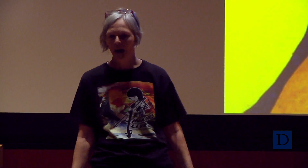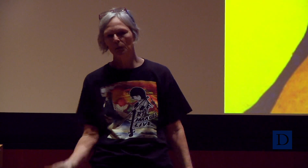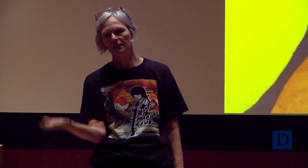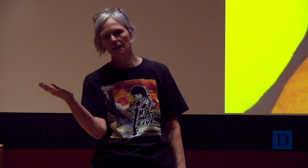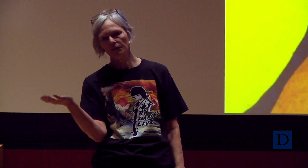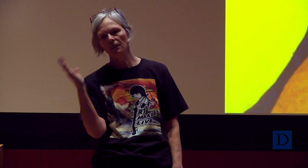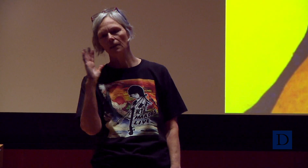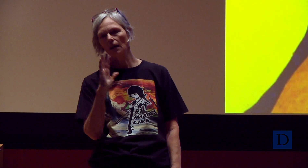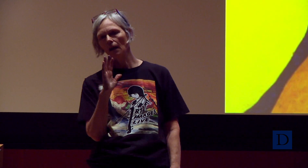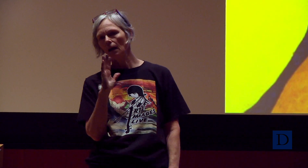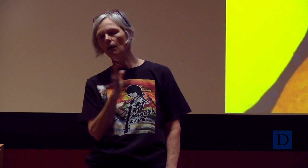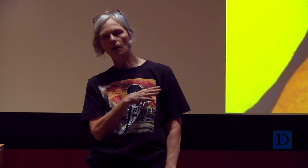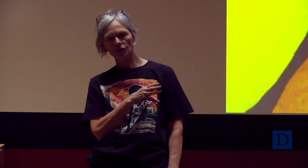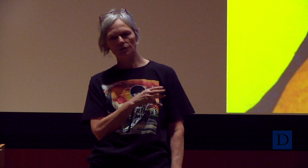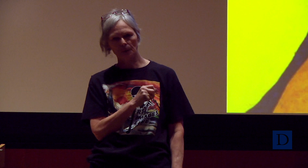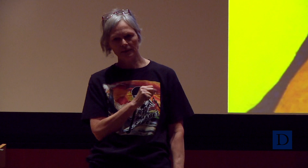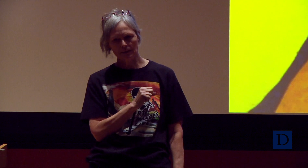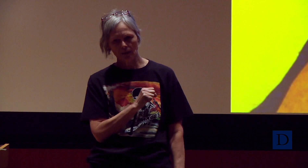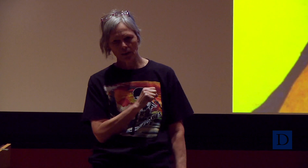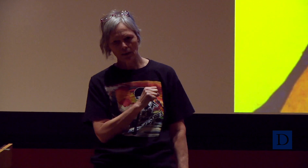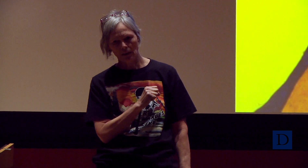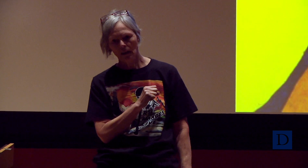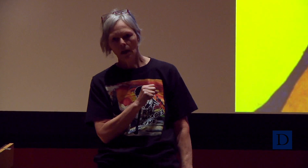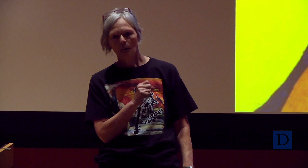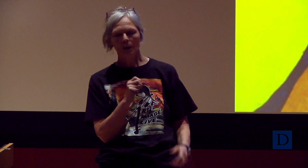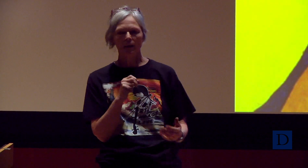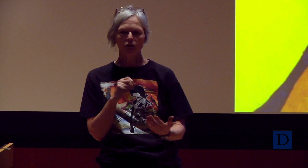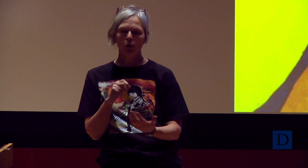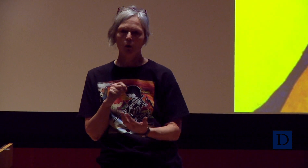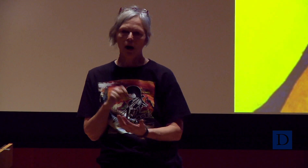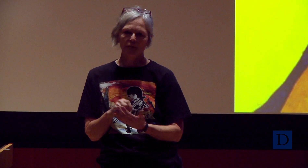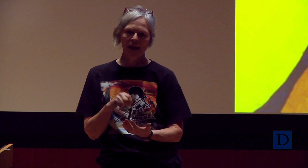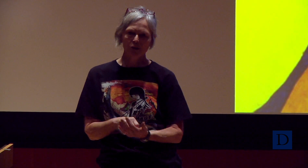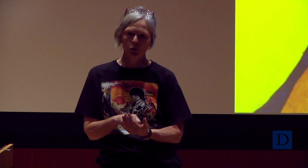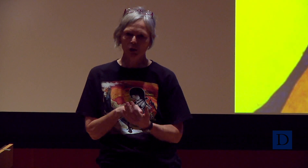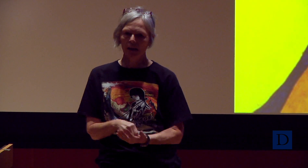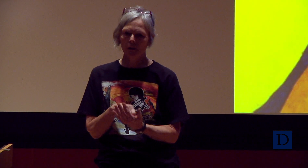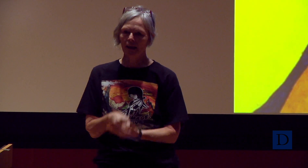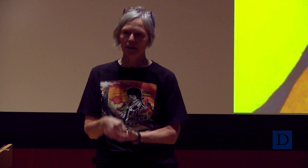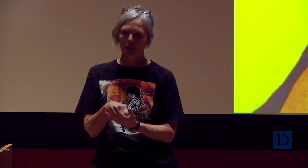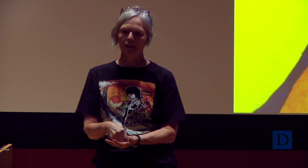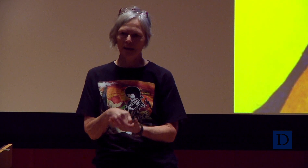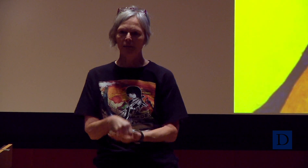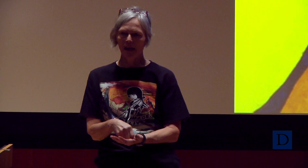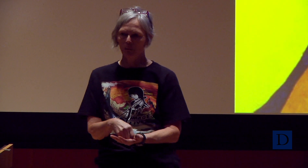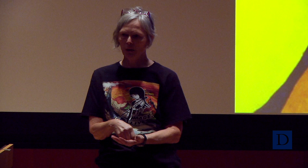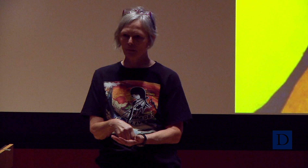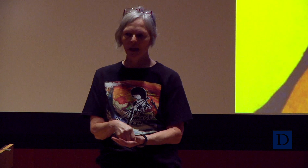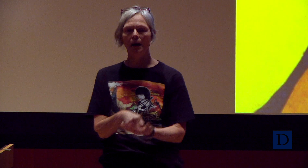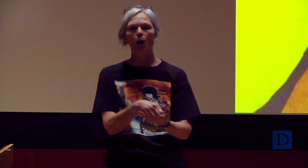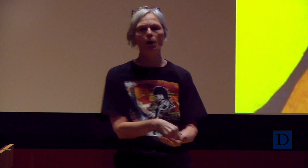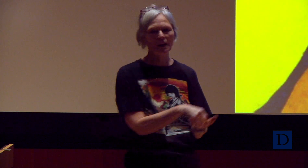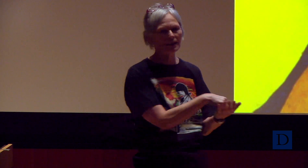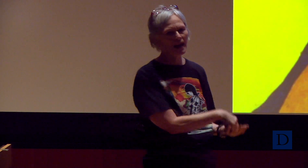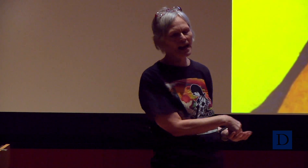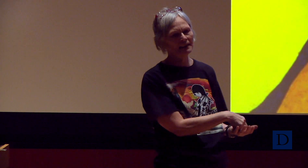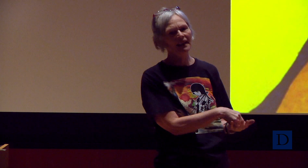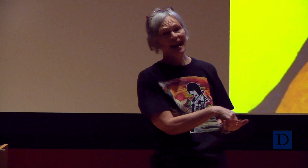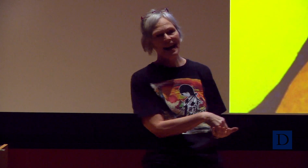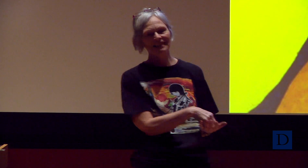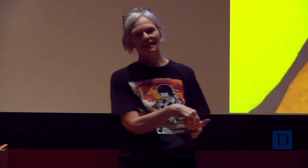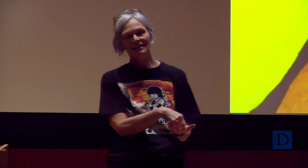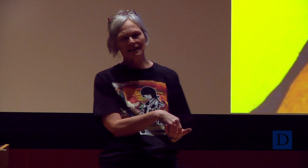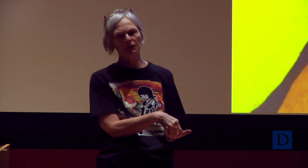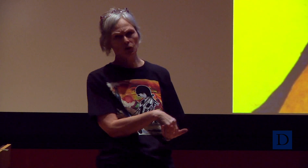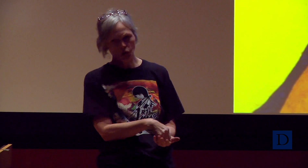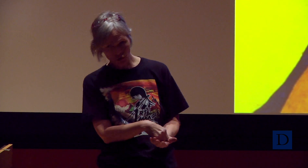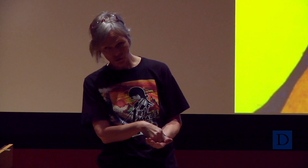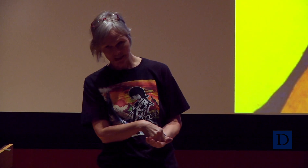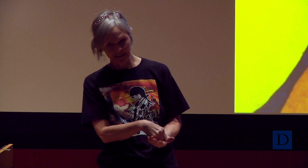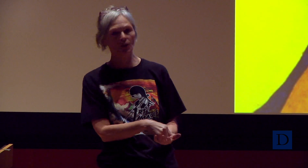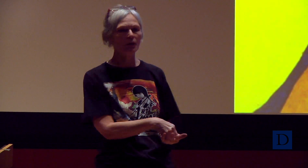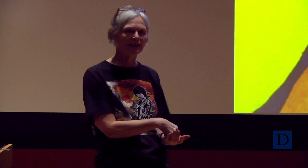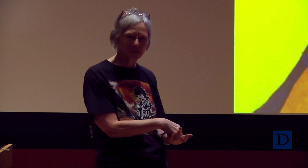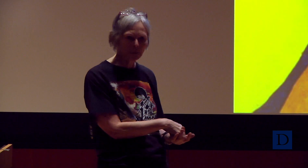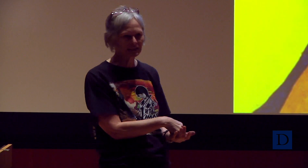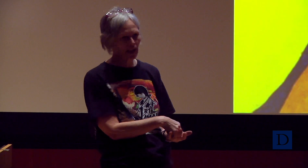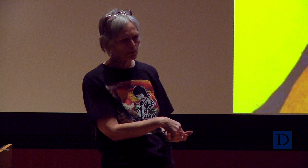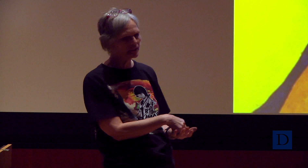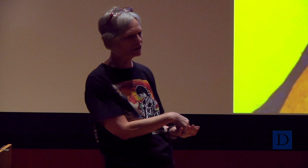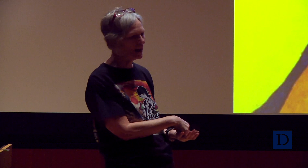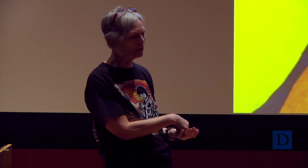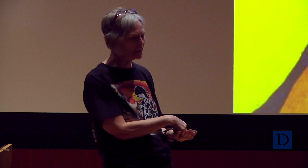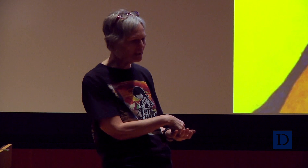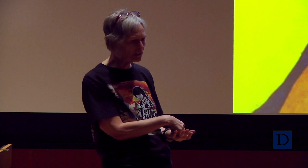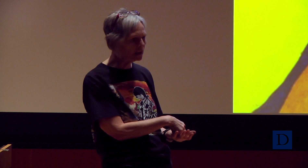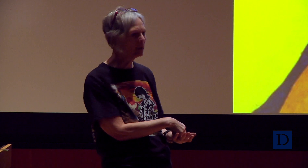I was gifted a car just recently. So I’ve had to carry everything I’ve had with me. I’ve already had seven surgeries, so that limits how much and how I carry.